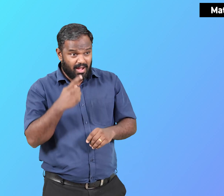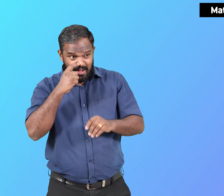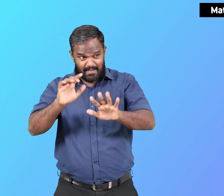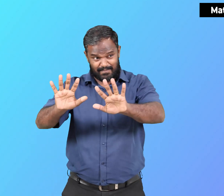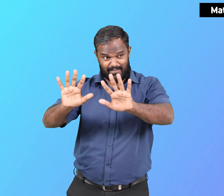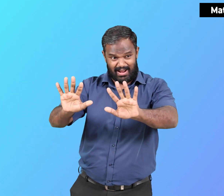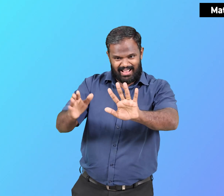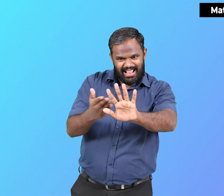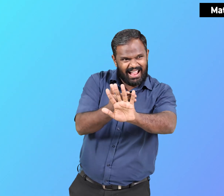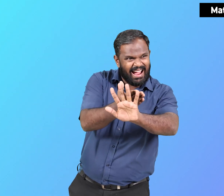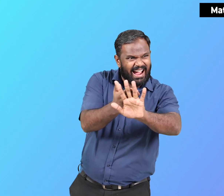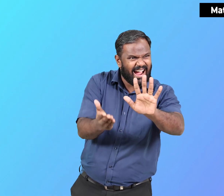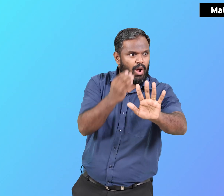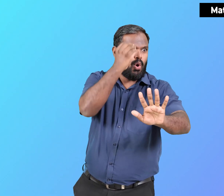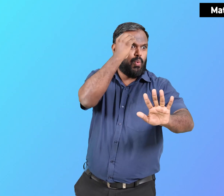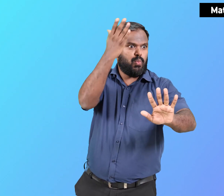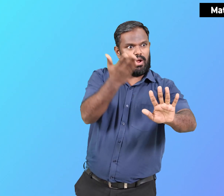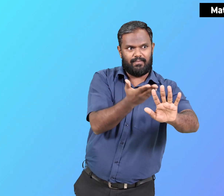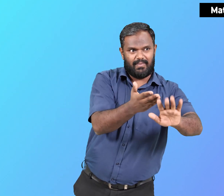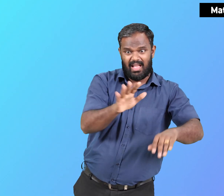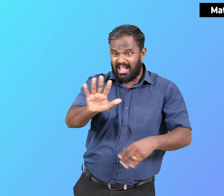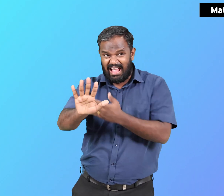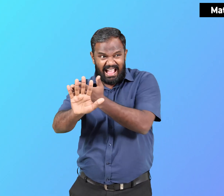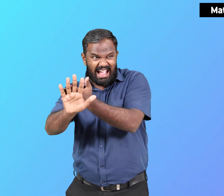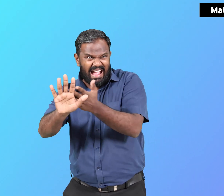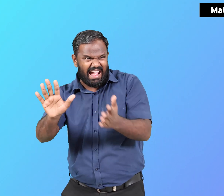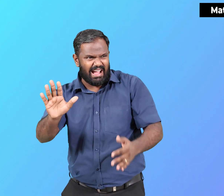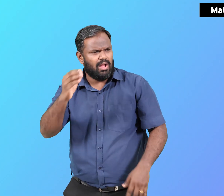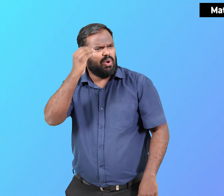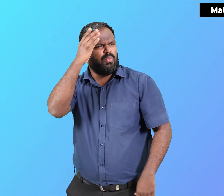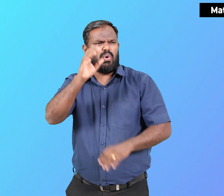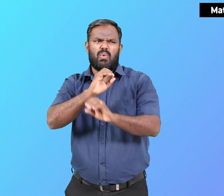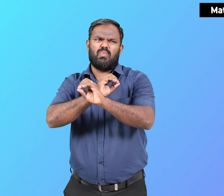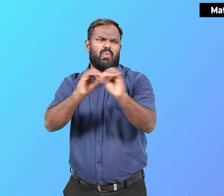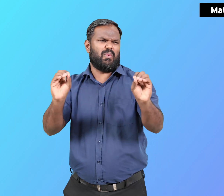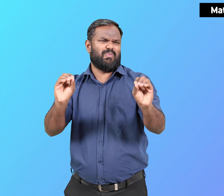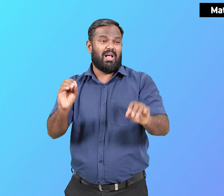Five of the girls were foolish, and five were wise.